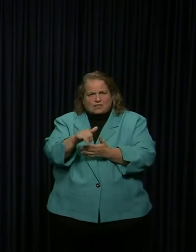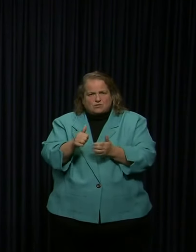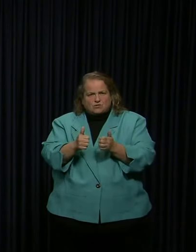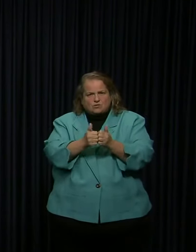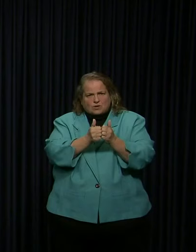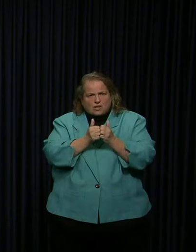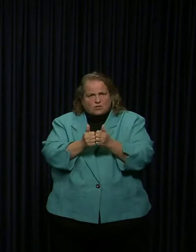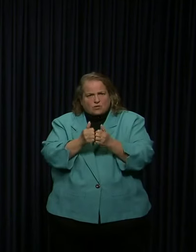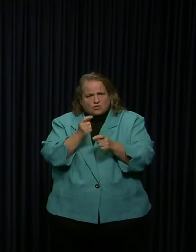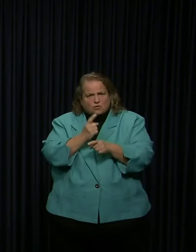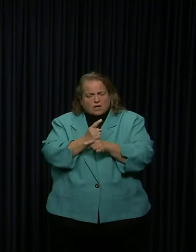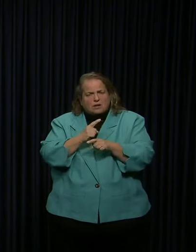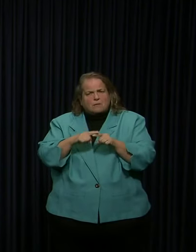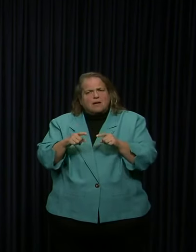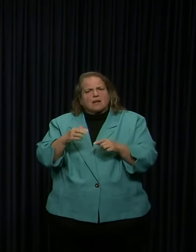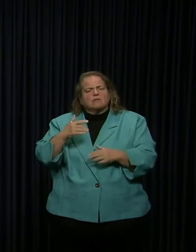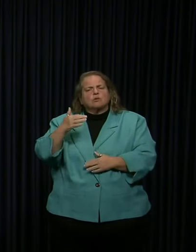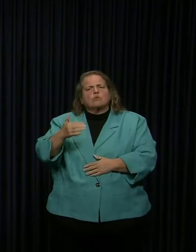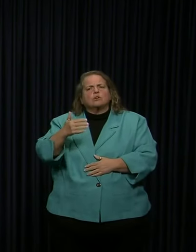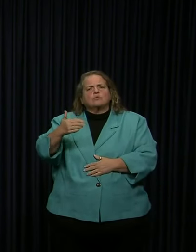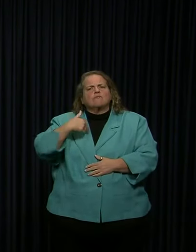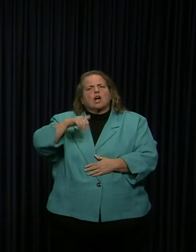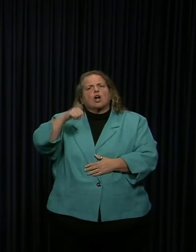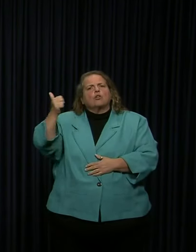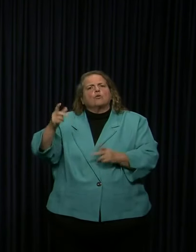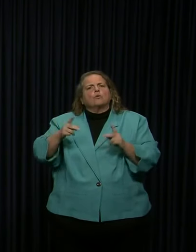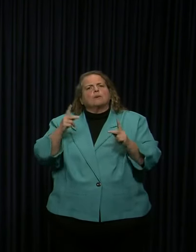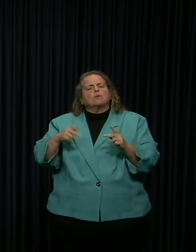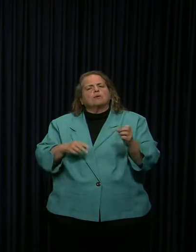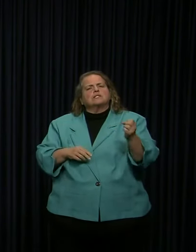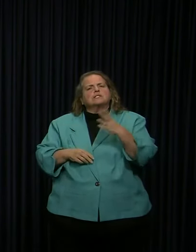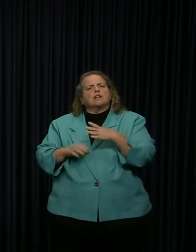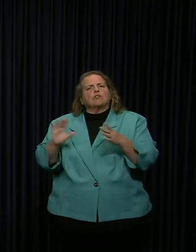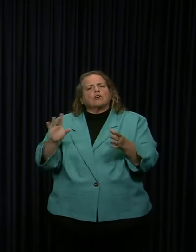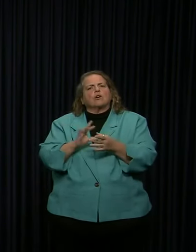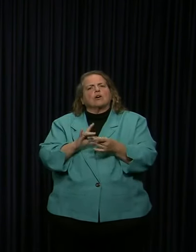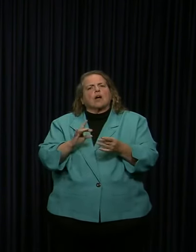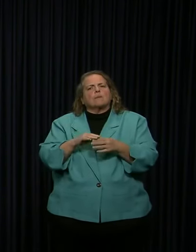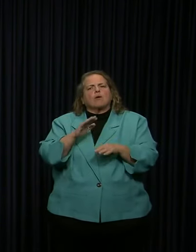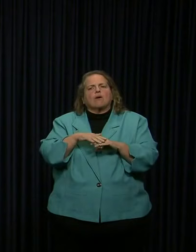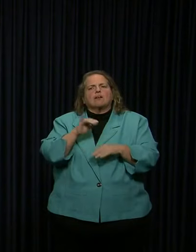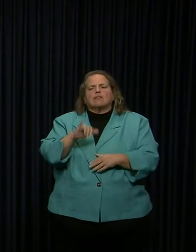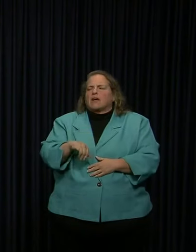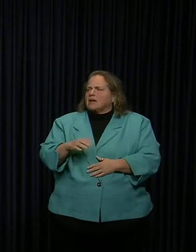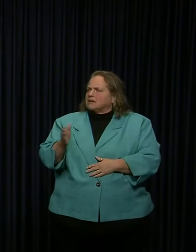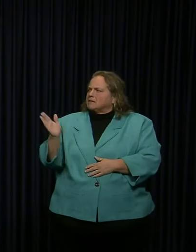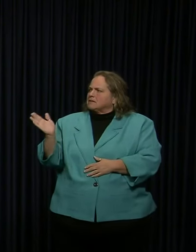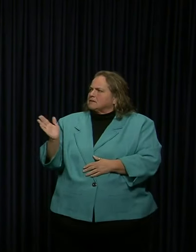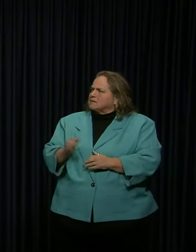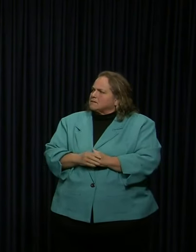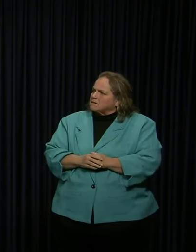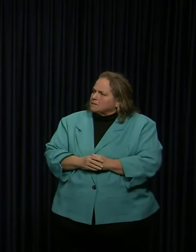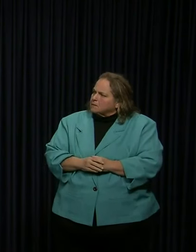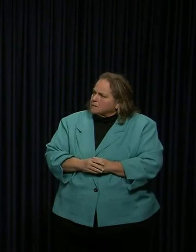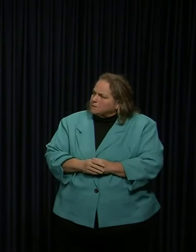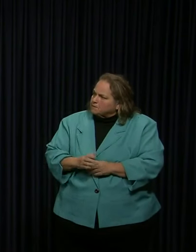SAVES LIVES. SO I THINK THIS IS ONE OF THE MOST IMPORTANT THINGS WE DO.